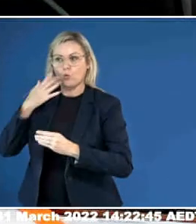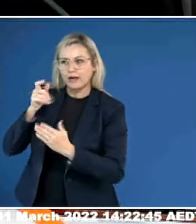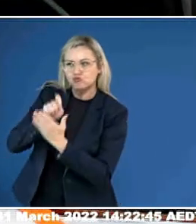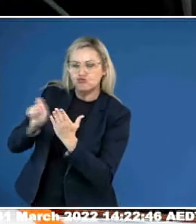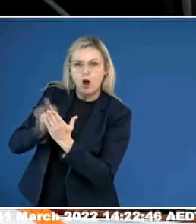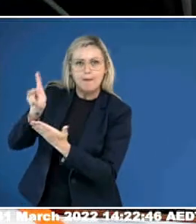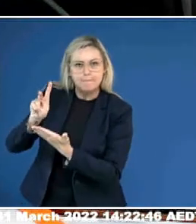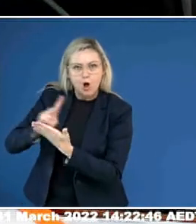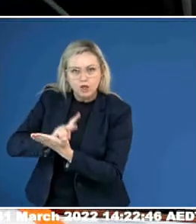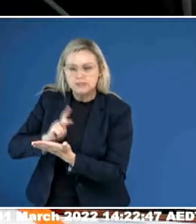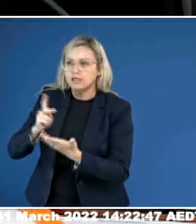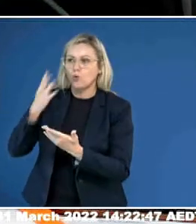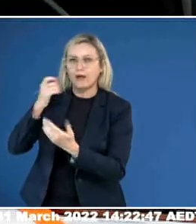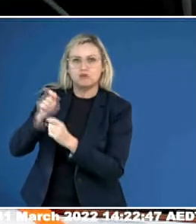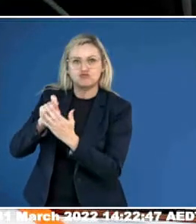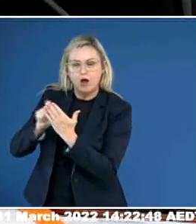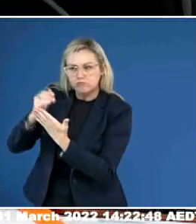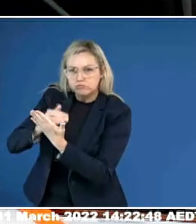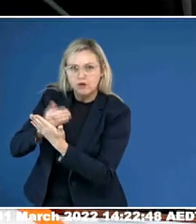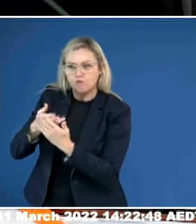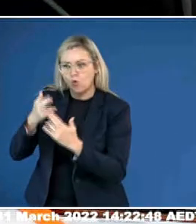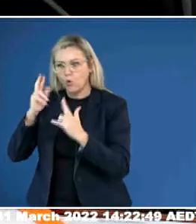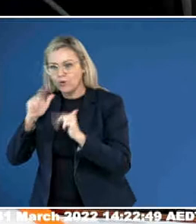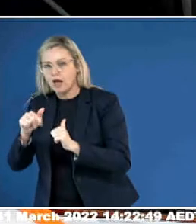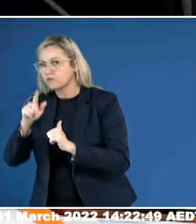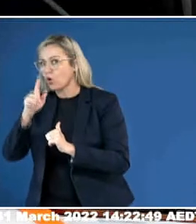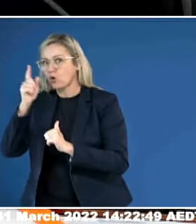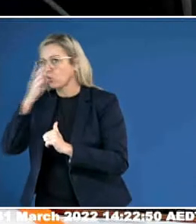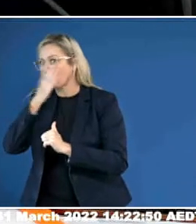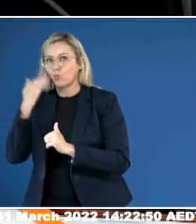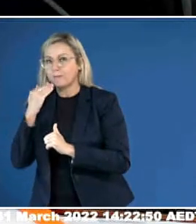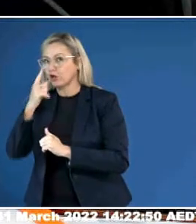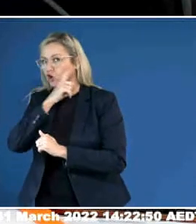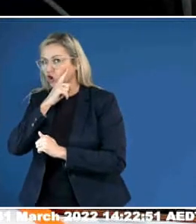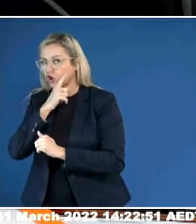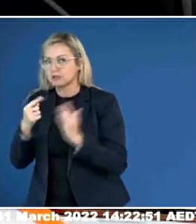and practice. So the CRPD does make reference to women and girls with disability,